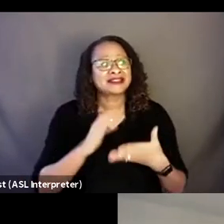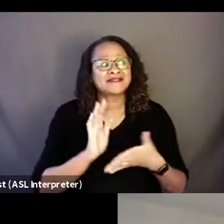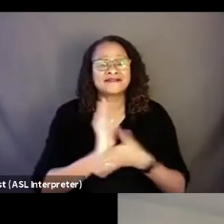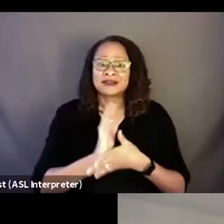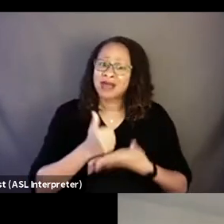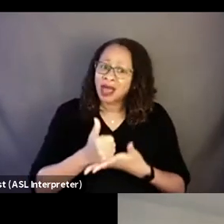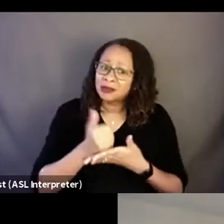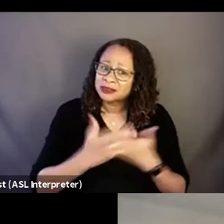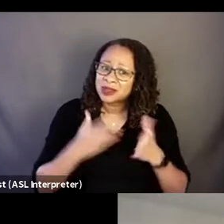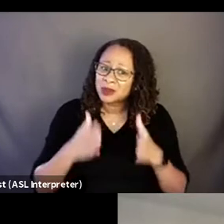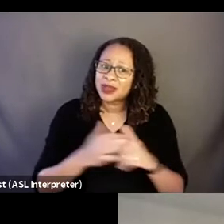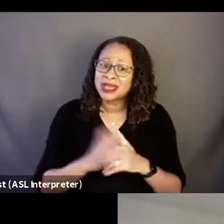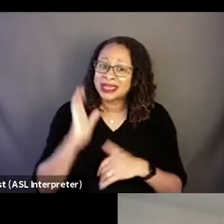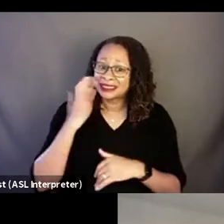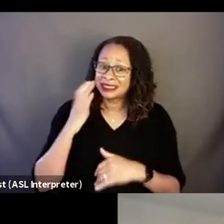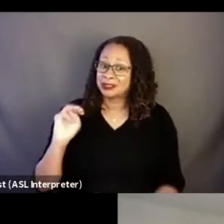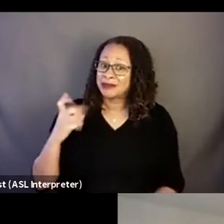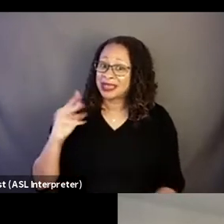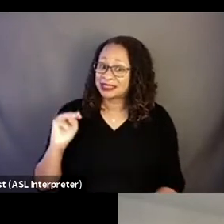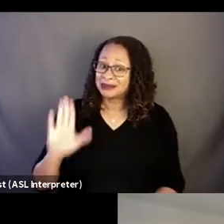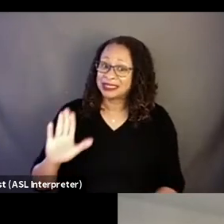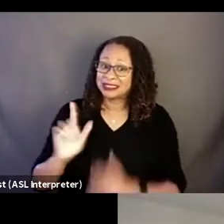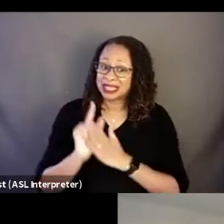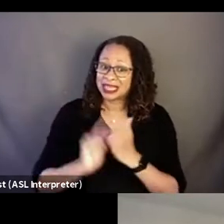It seems like Maxim's legal issues are coming to an end.